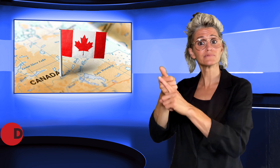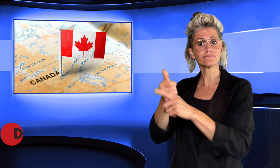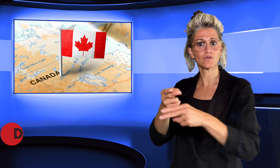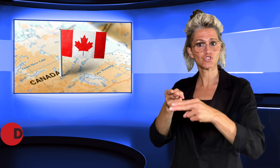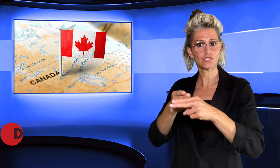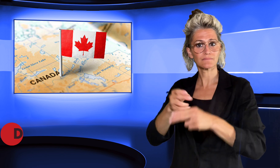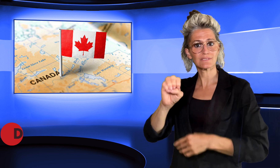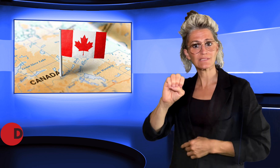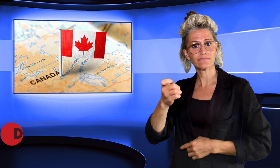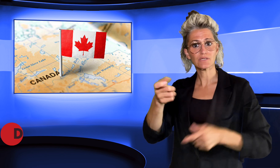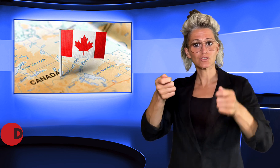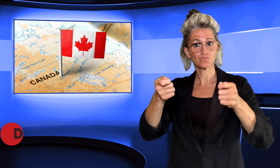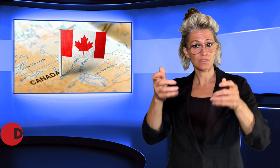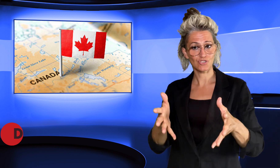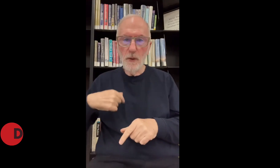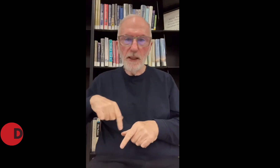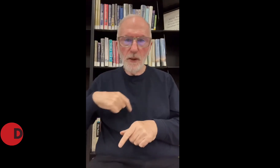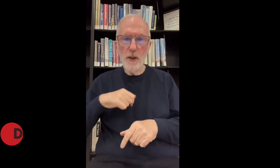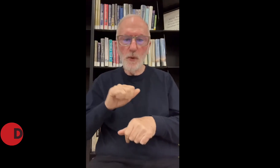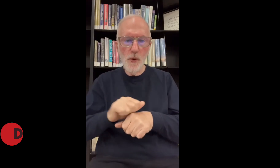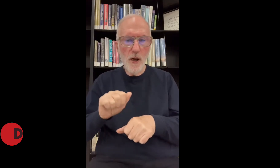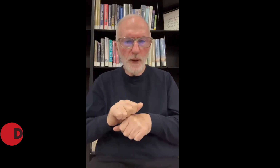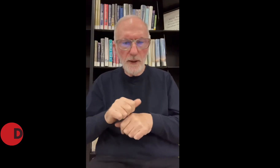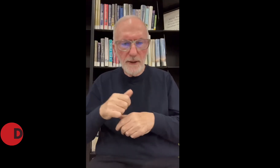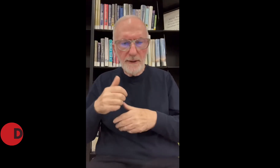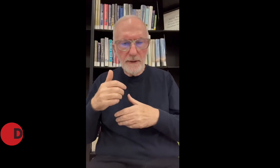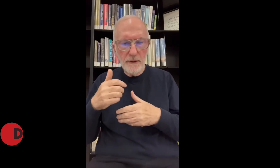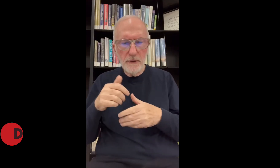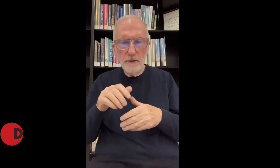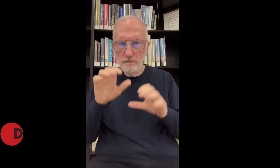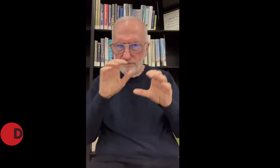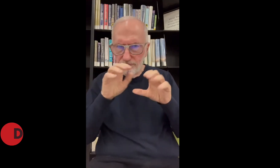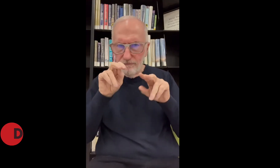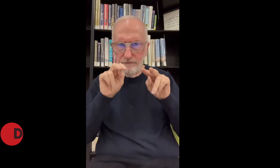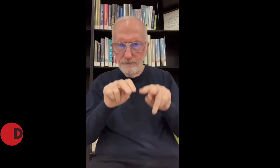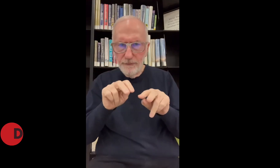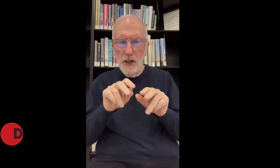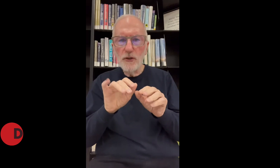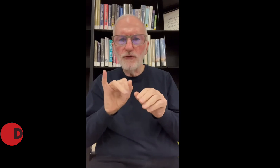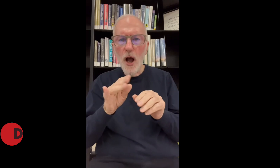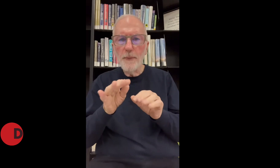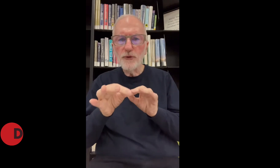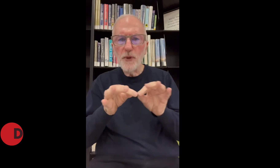as interim executive director. We will continue job search efforts -